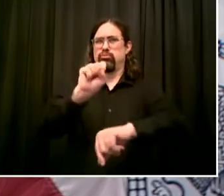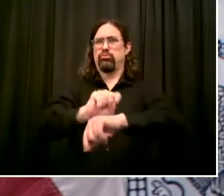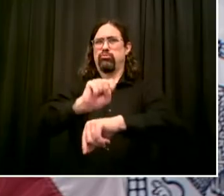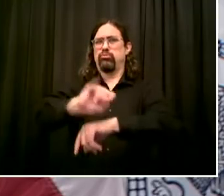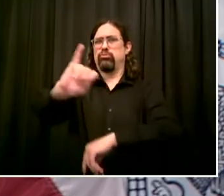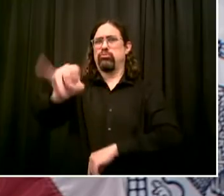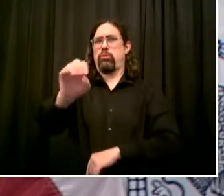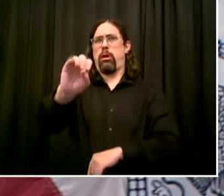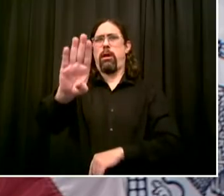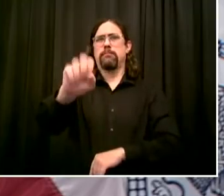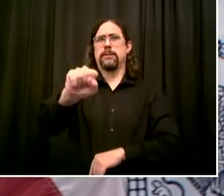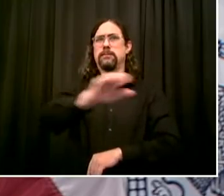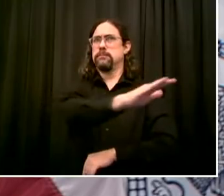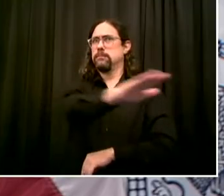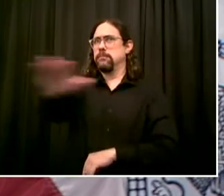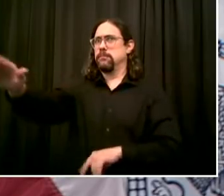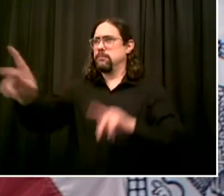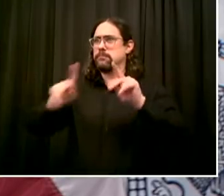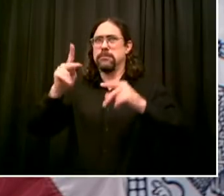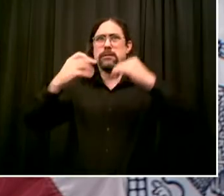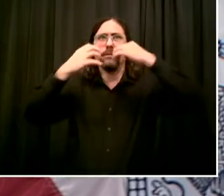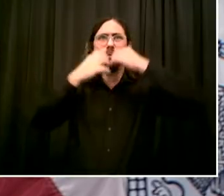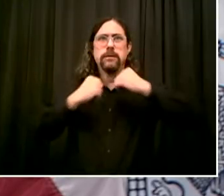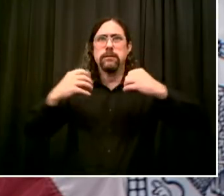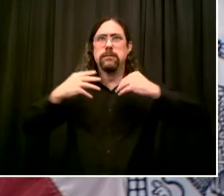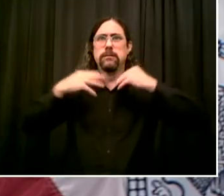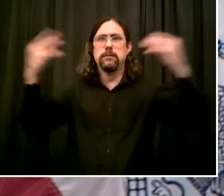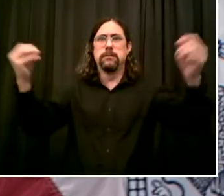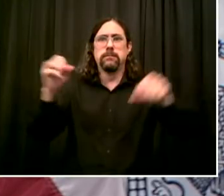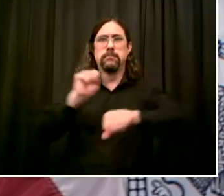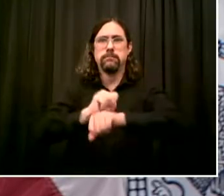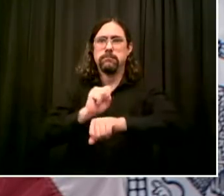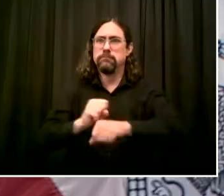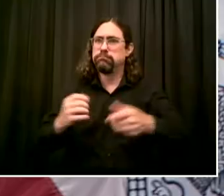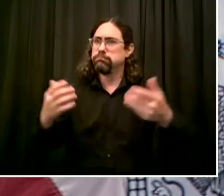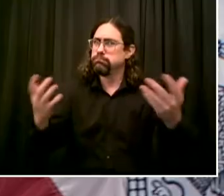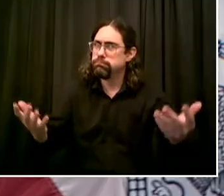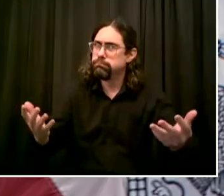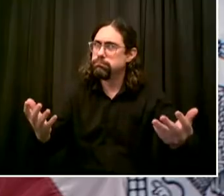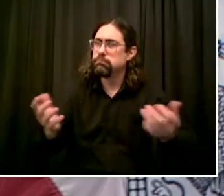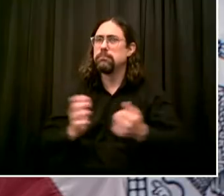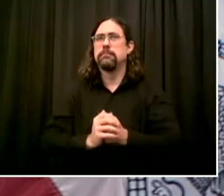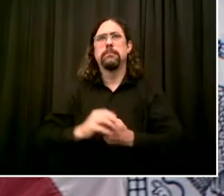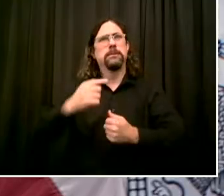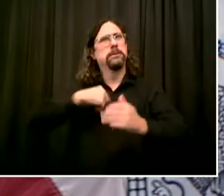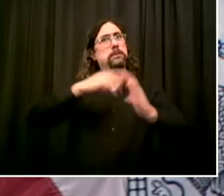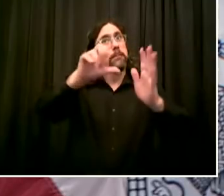COMMUNITY ON THT A. OBVIOUSLY THAT IS A CONCERN . WHAT I WA NTTO